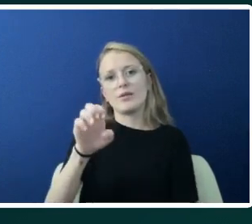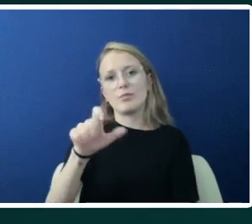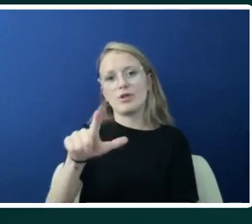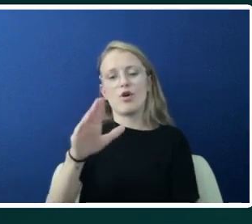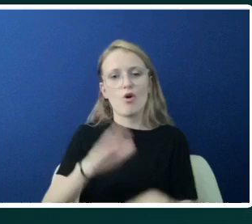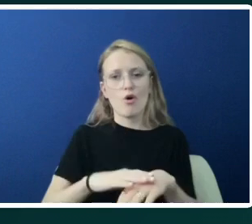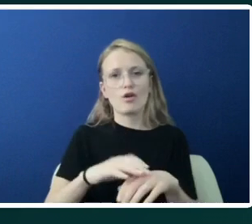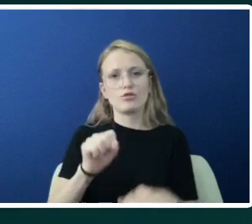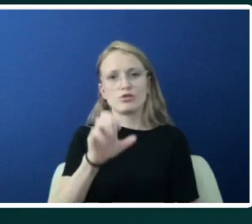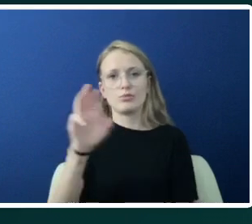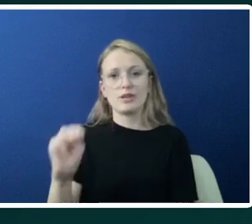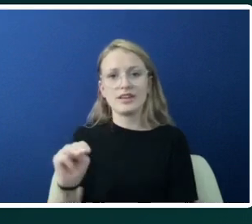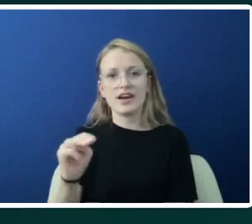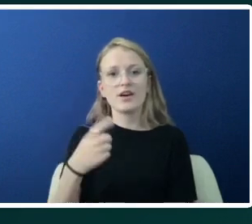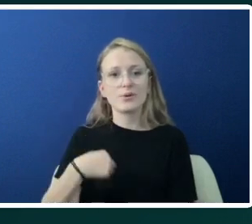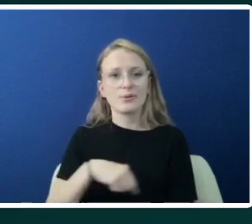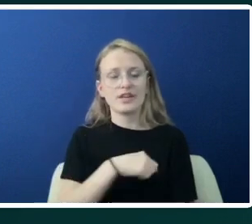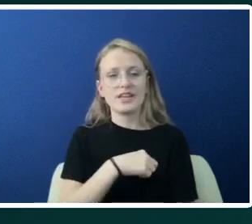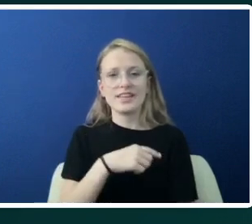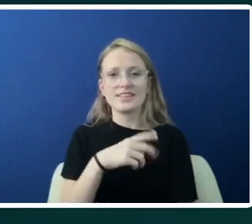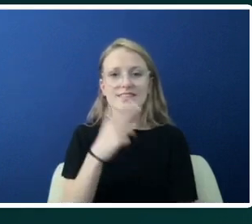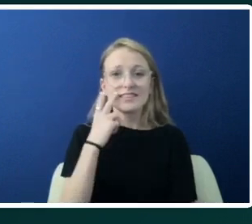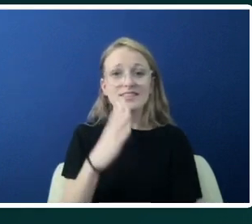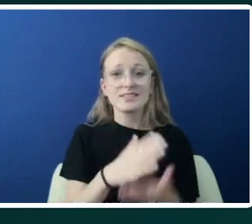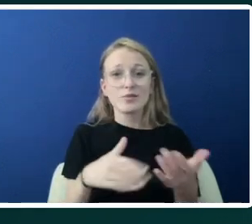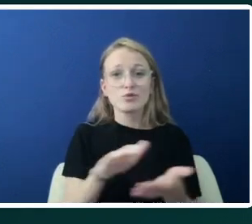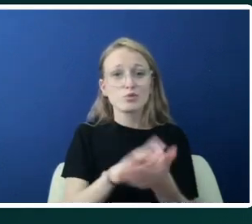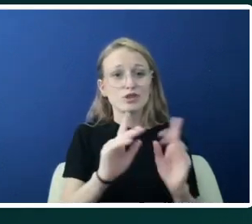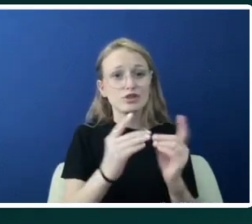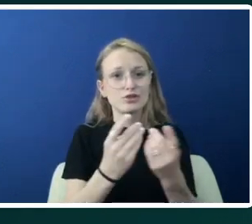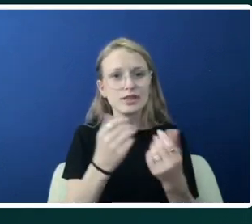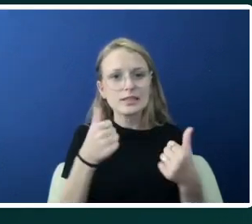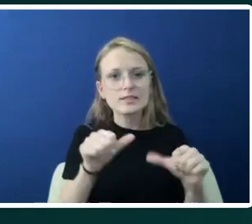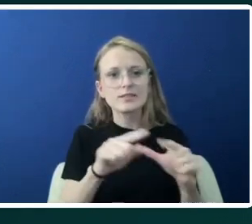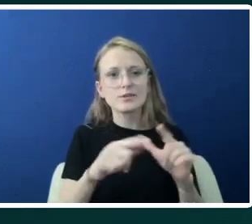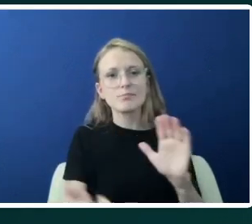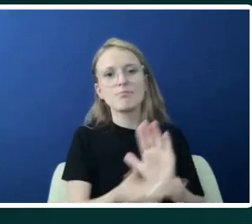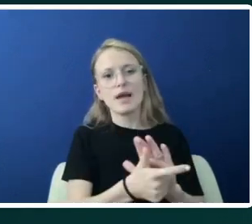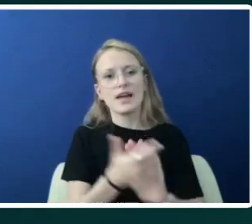seeking to ban cellphone use in the classroom. So, digital media is becoming a flashpoint as